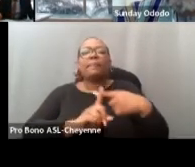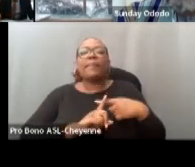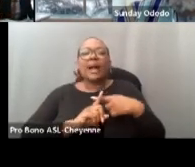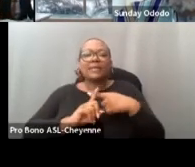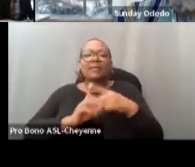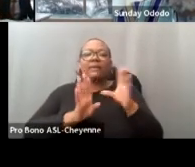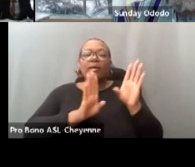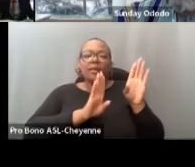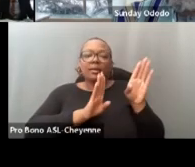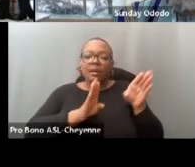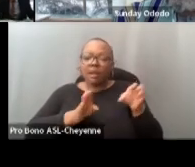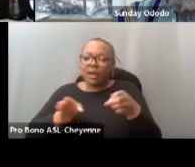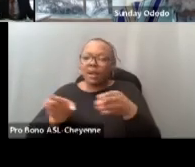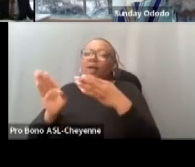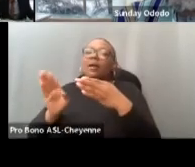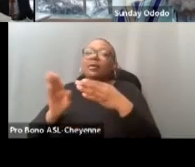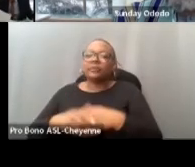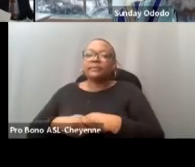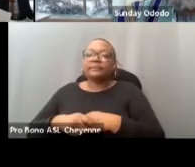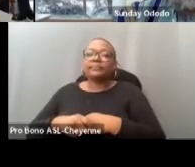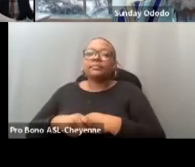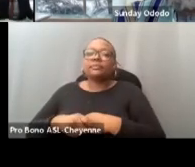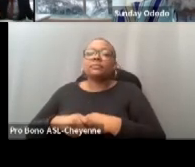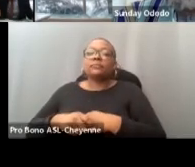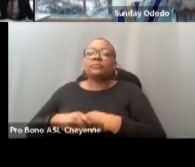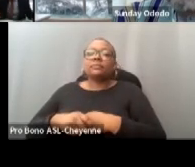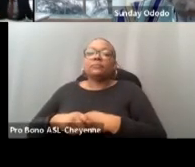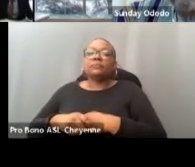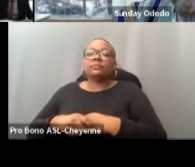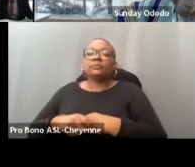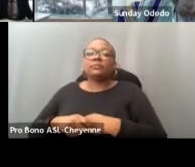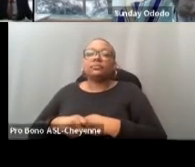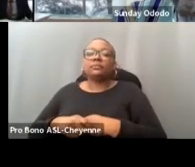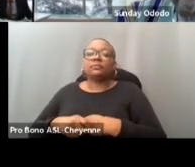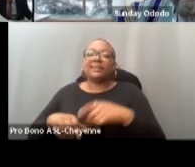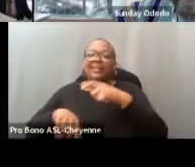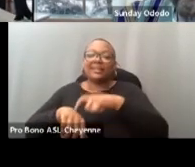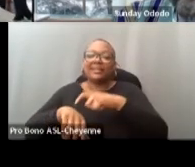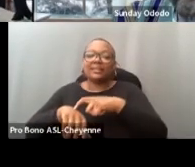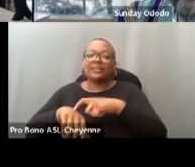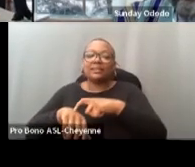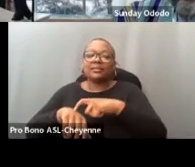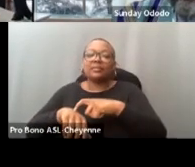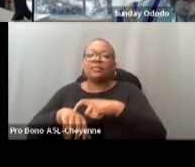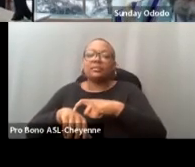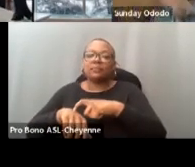To dominate stereotypes. With that, I'm looking here at the time and we have less than a minute,